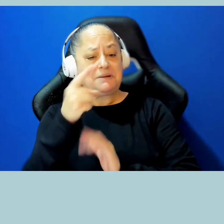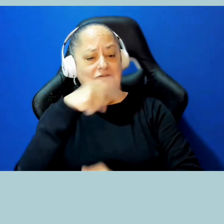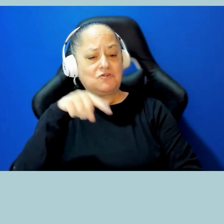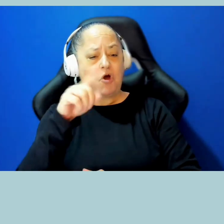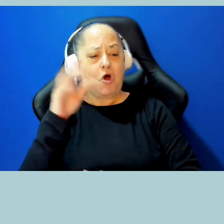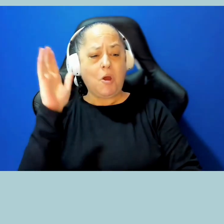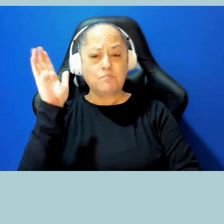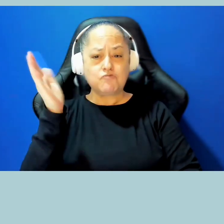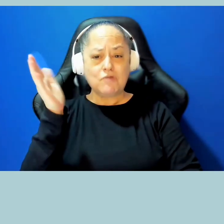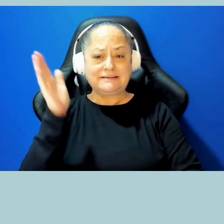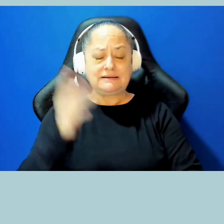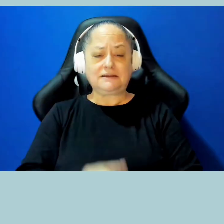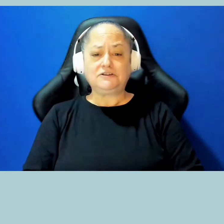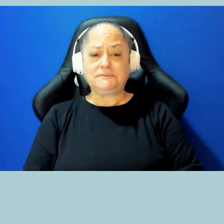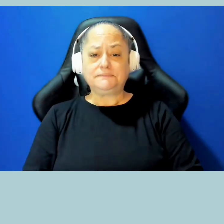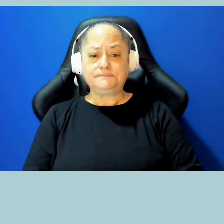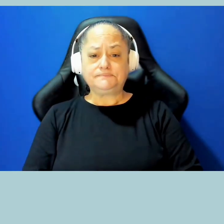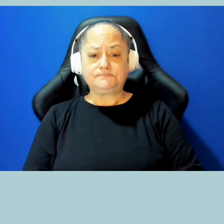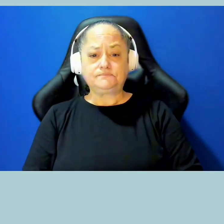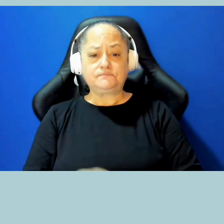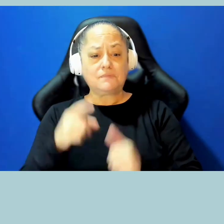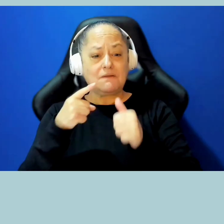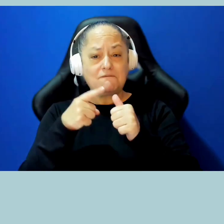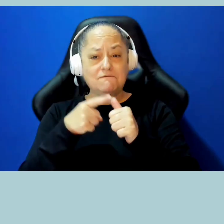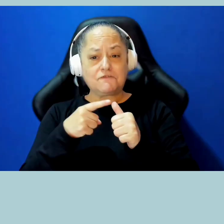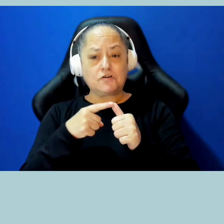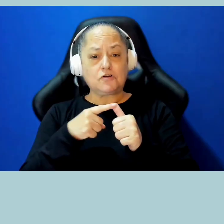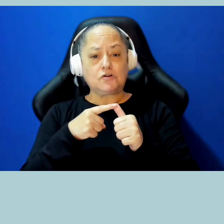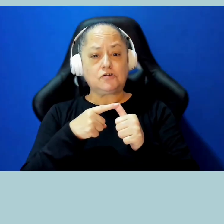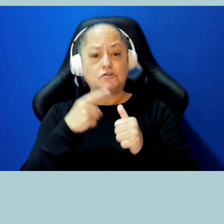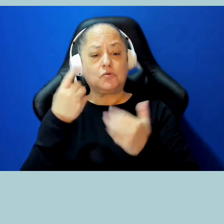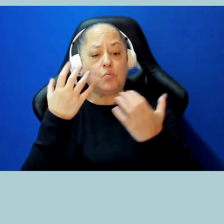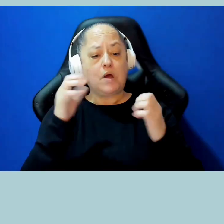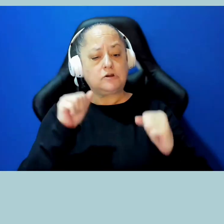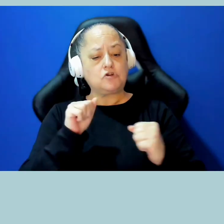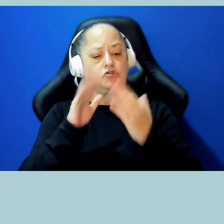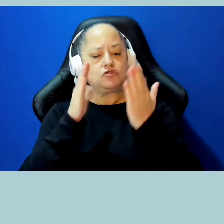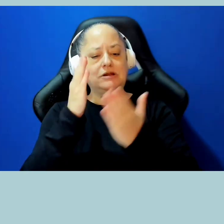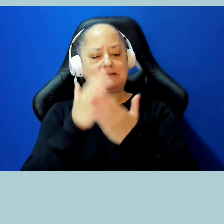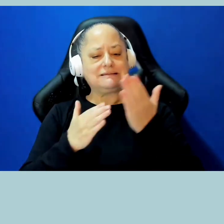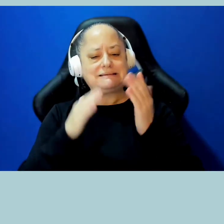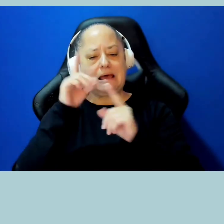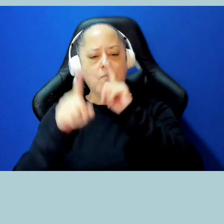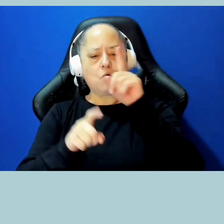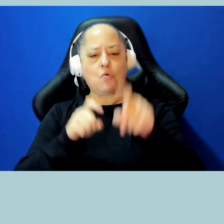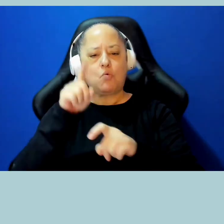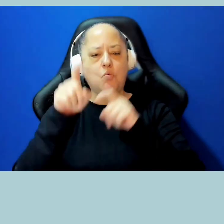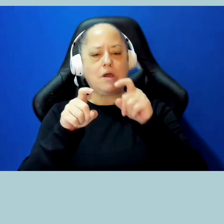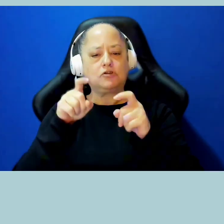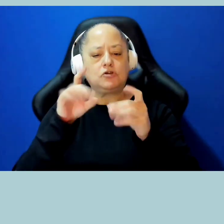um but first i wanted to you know address some of the questions coming in about community engagement.